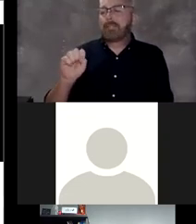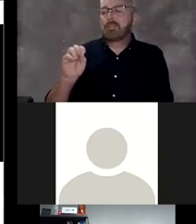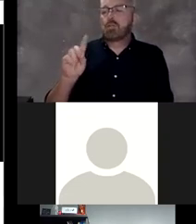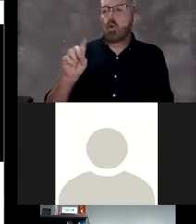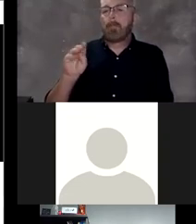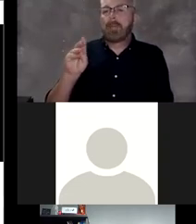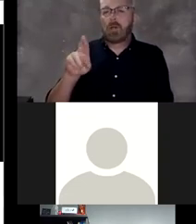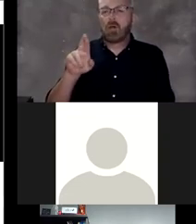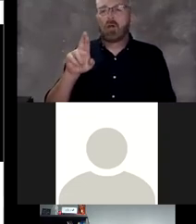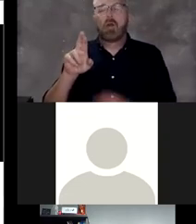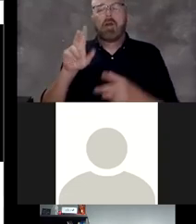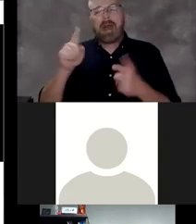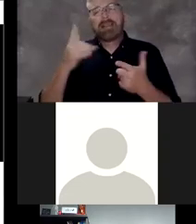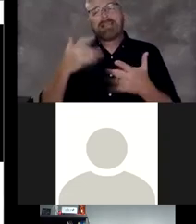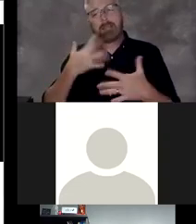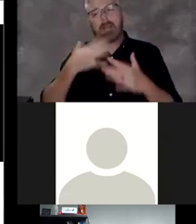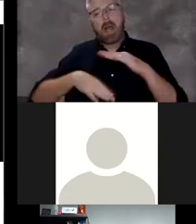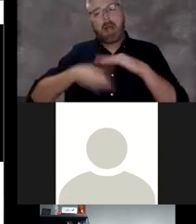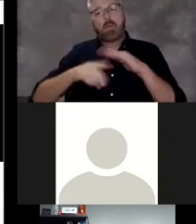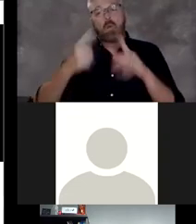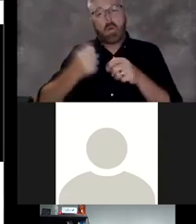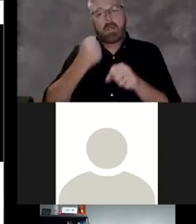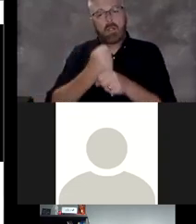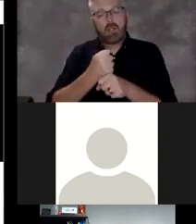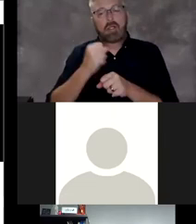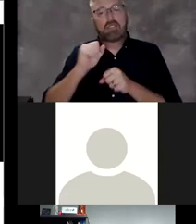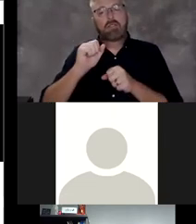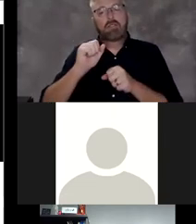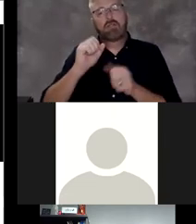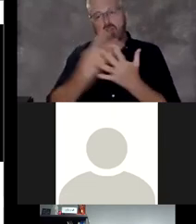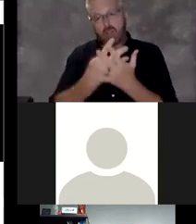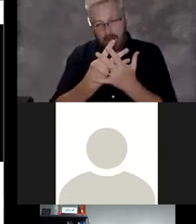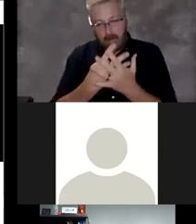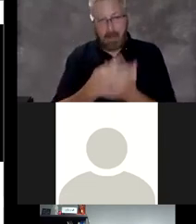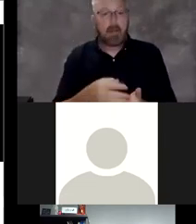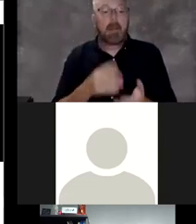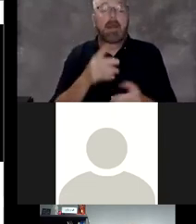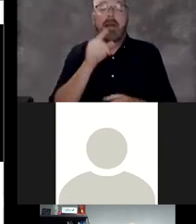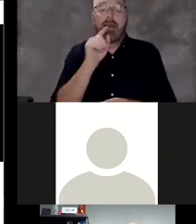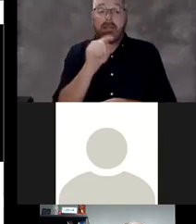TO A YEAR IN JAIL. THEN THIS WOULD ALSO APPLY IF